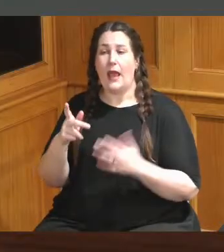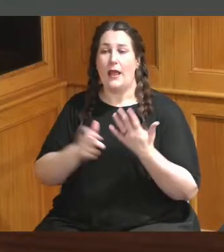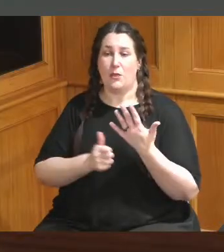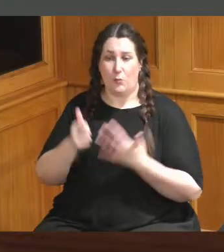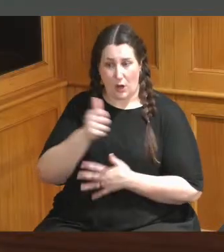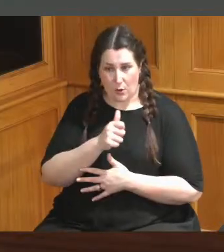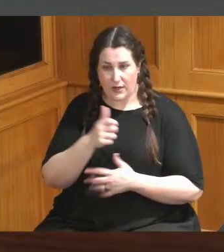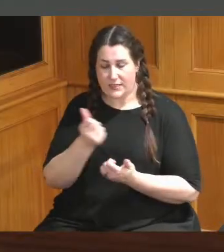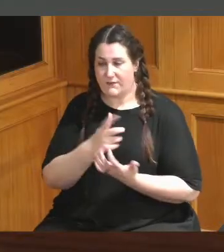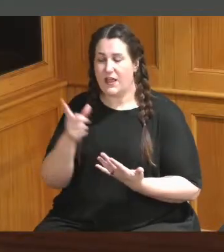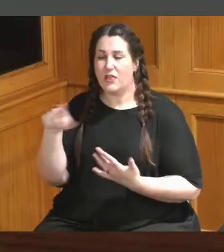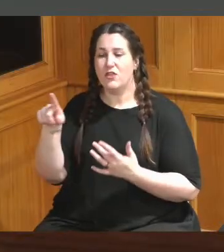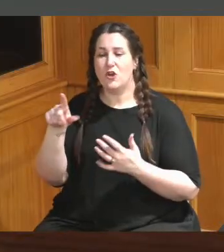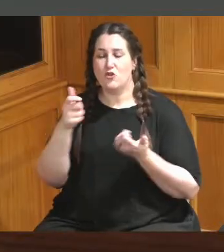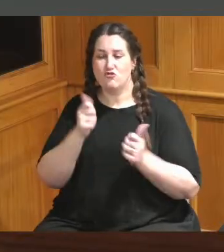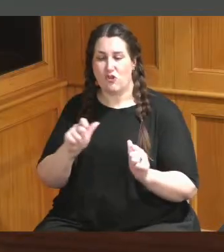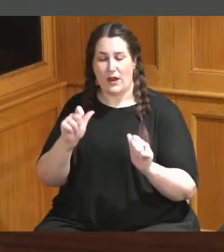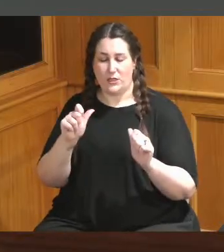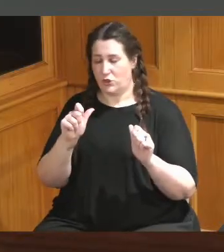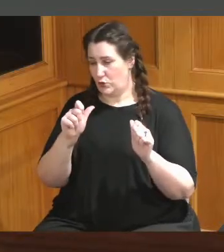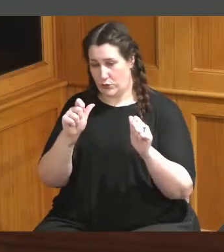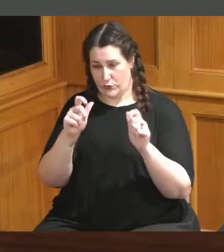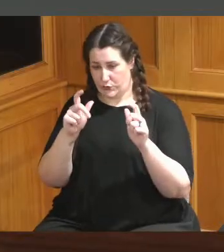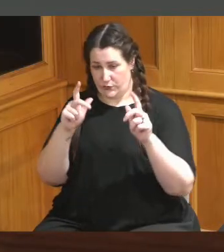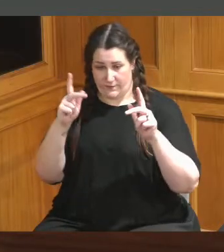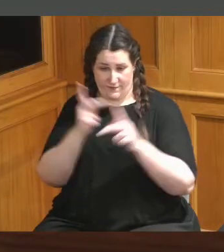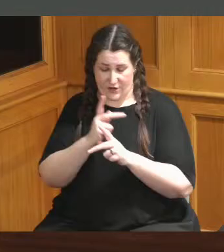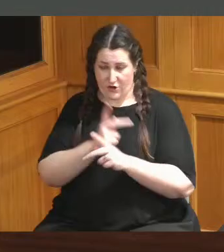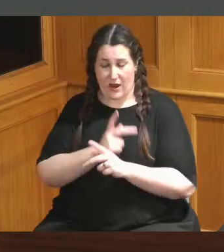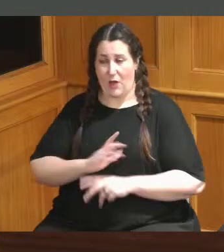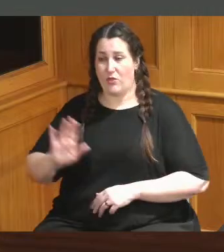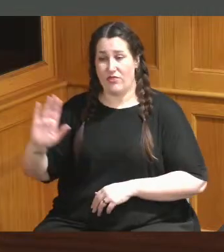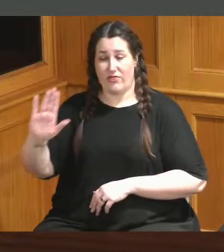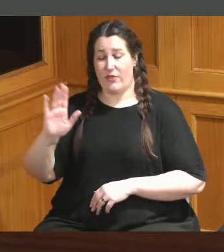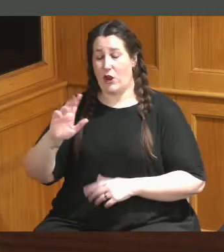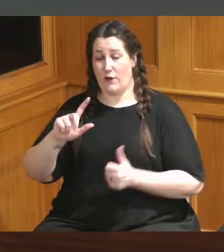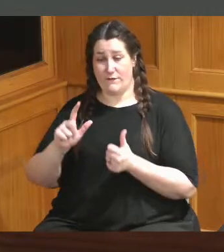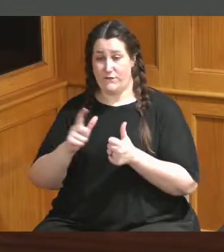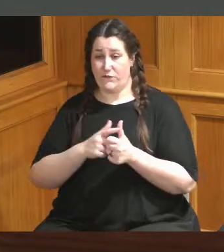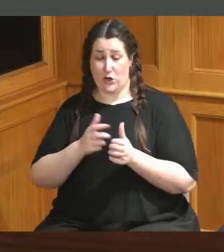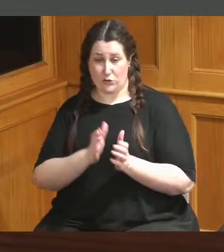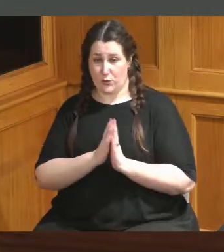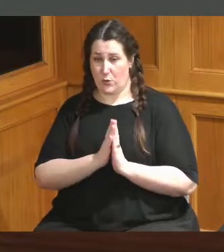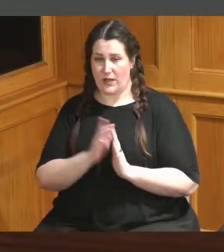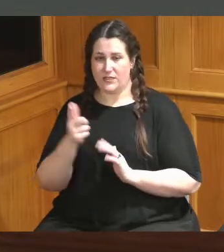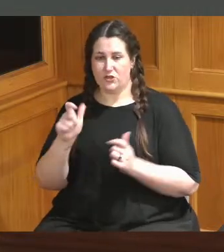they're working on massaging the recommendations that they had initially come forward with to